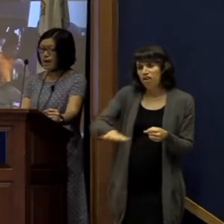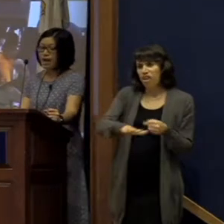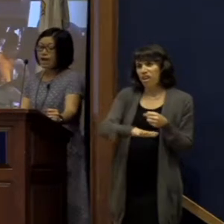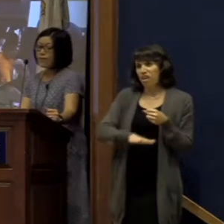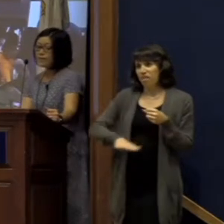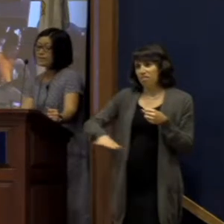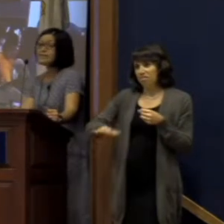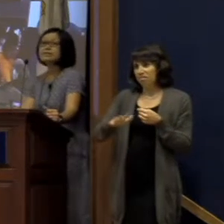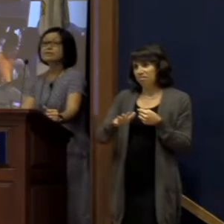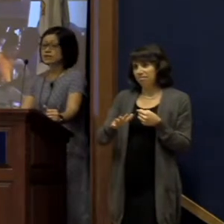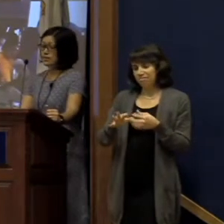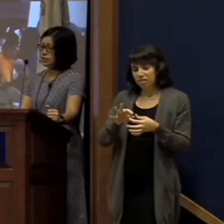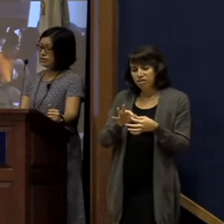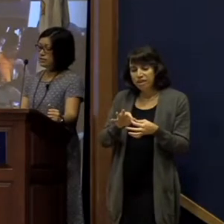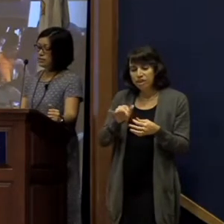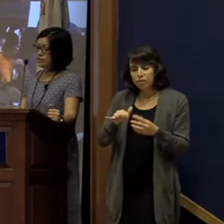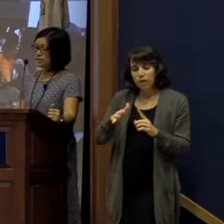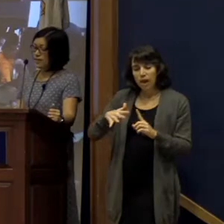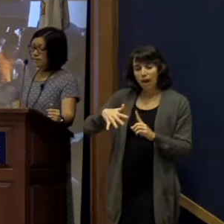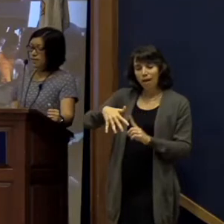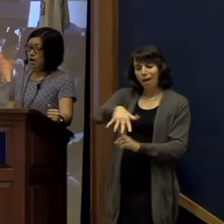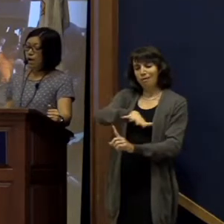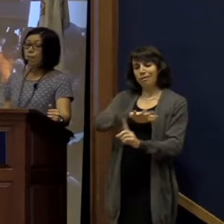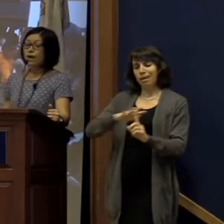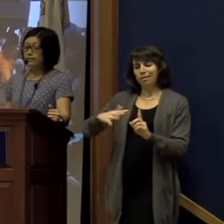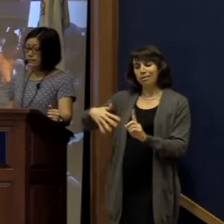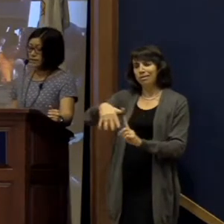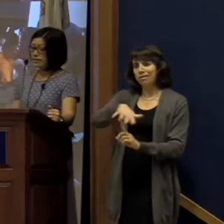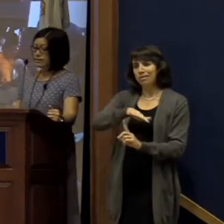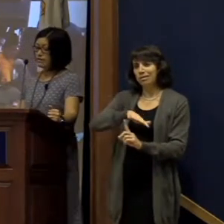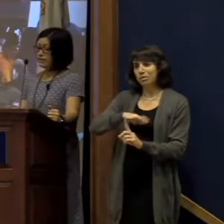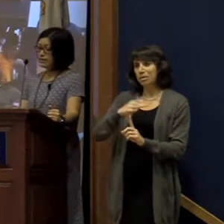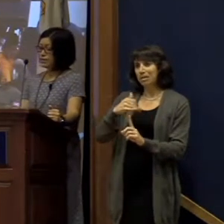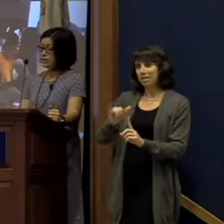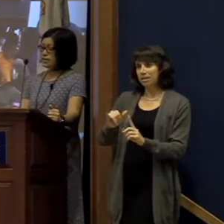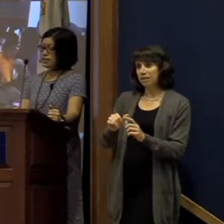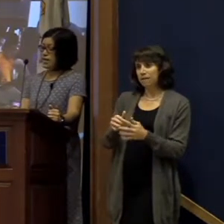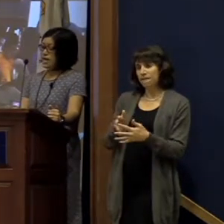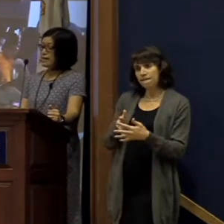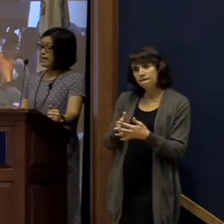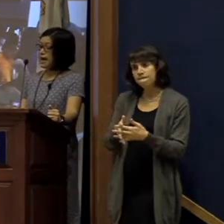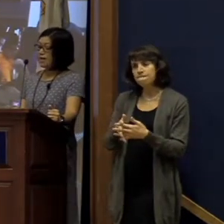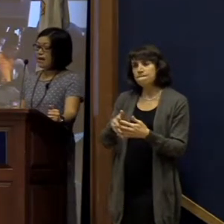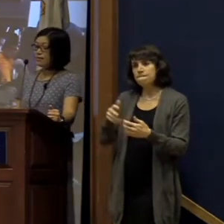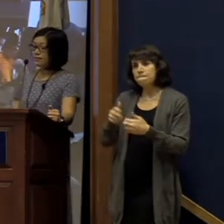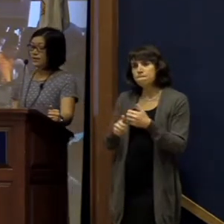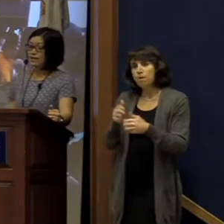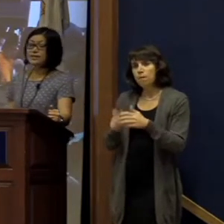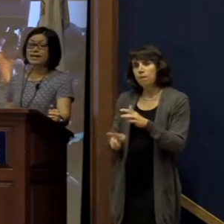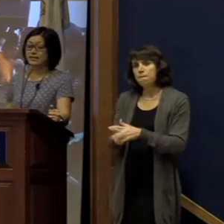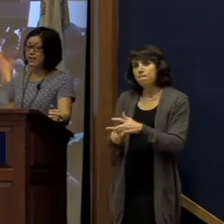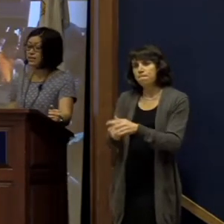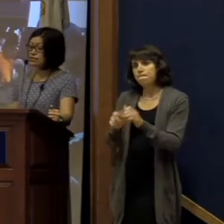When considering injustice in STEM one serious manifestation is how our society has a history of